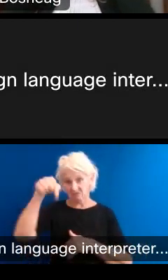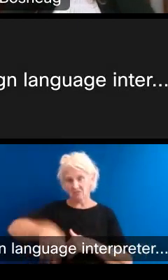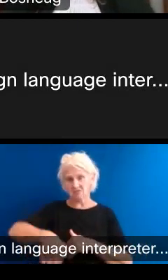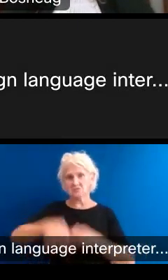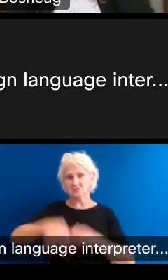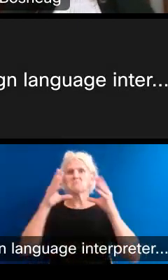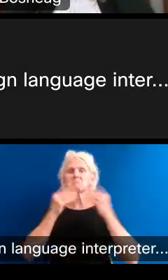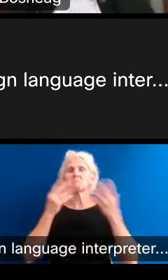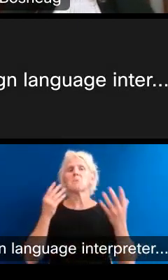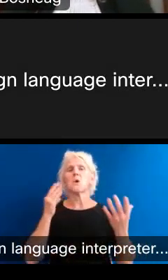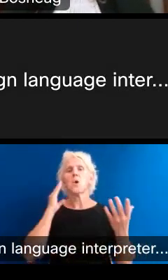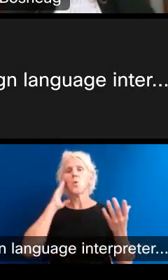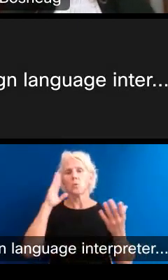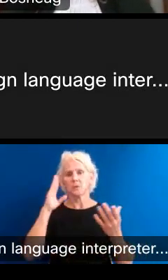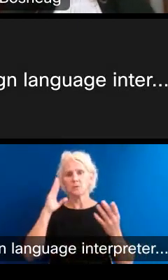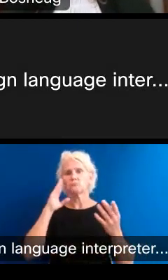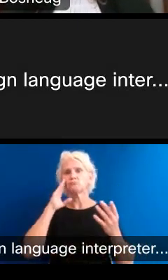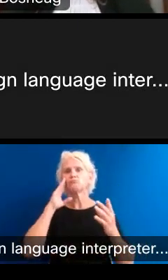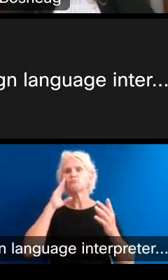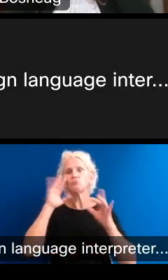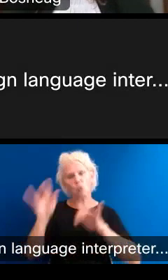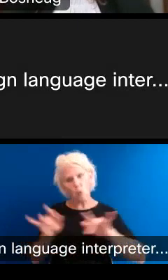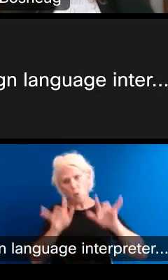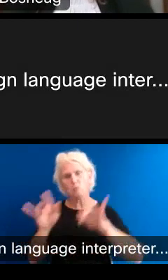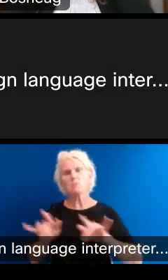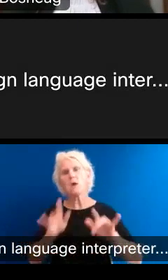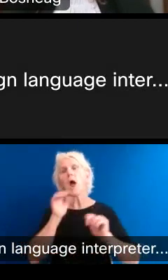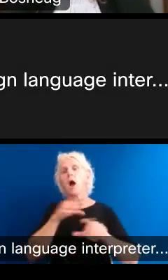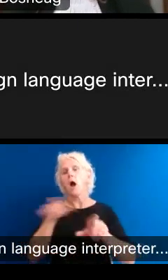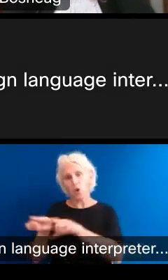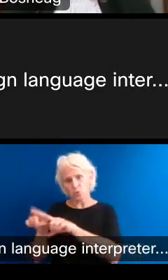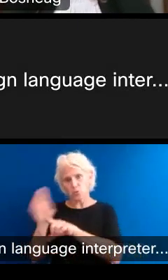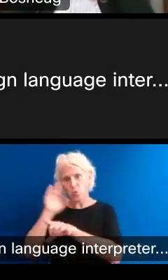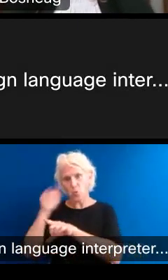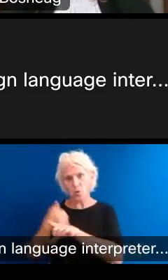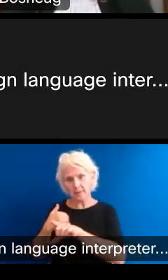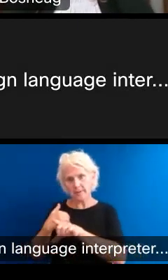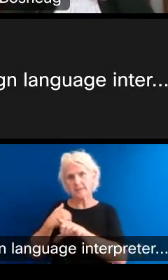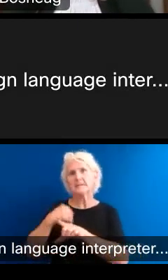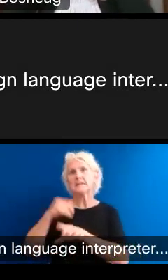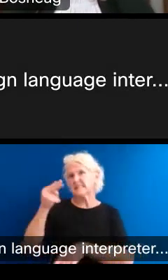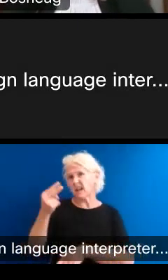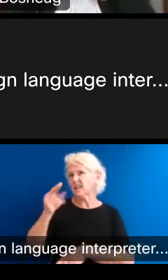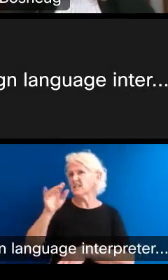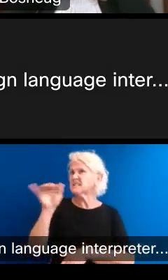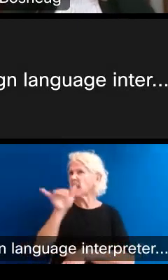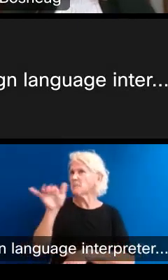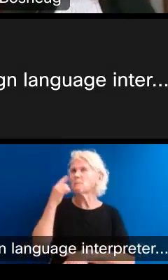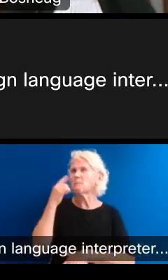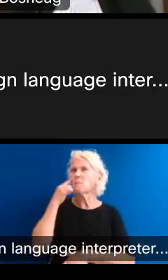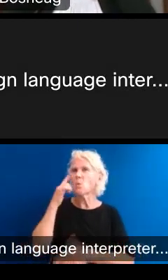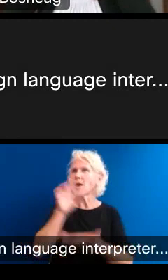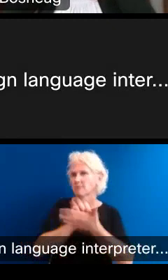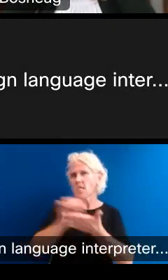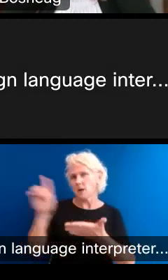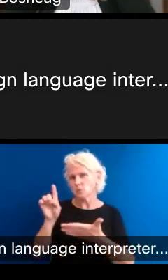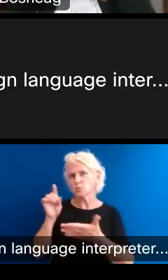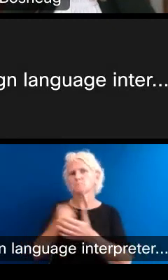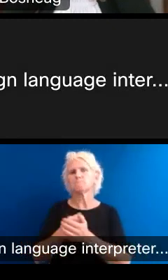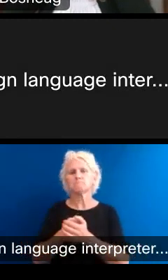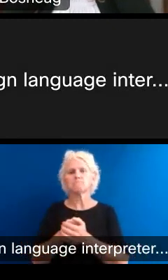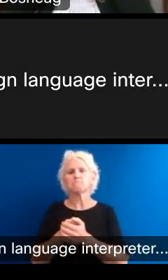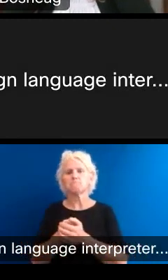being recorded and is a duplicate to the webinar presented last week. The slides